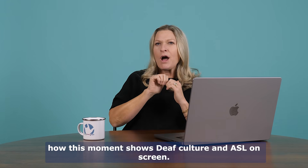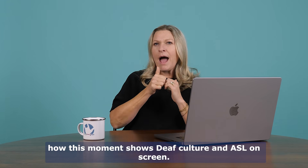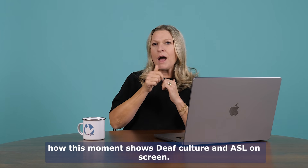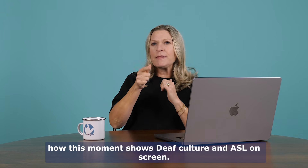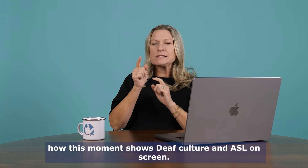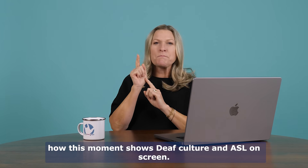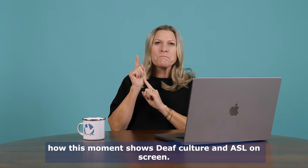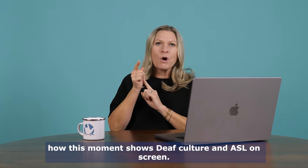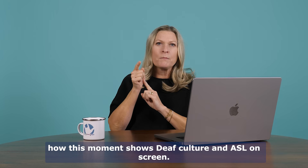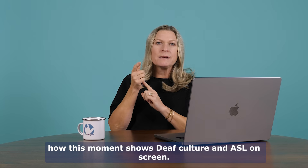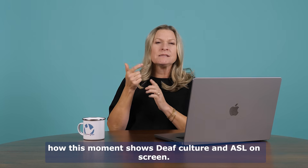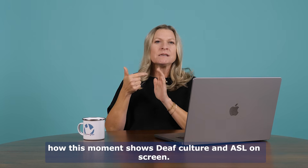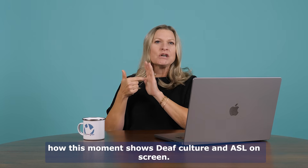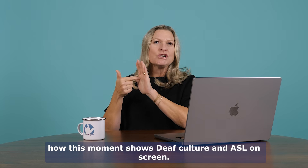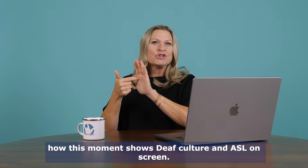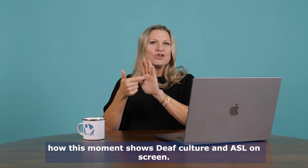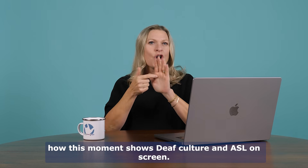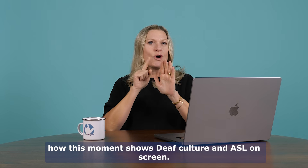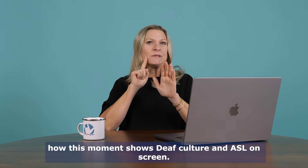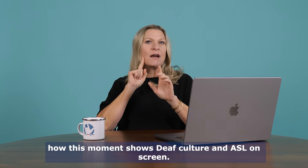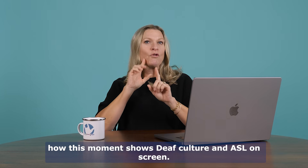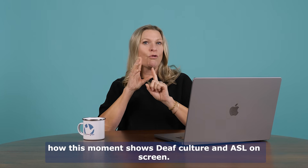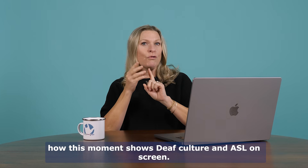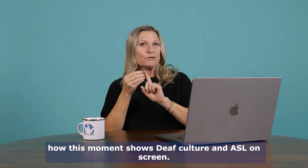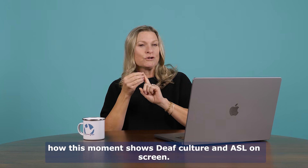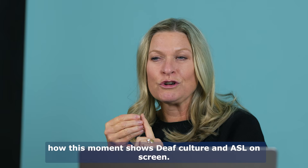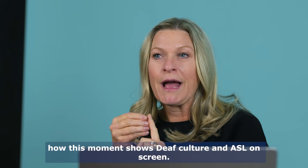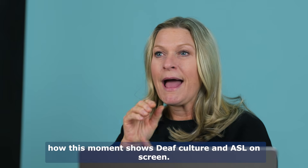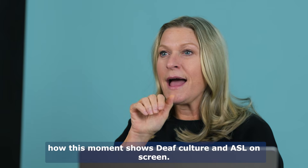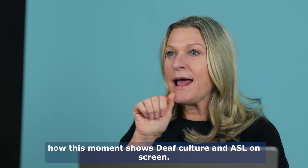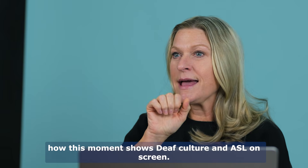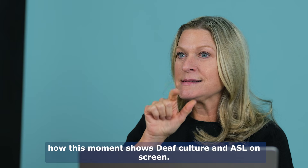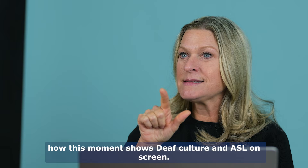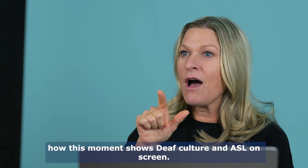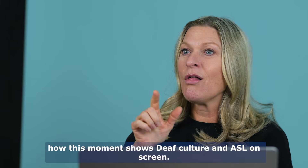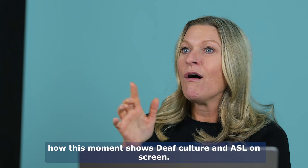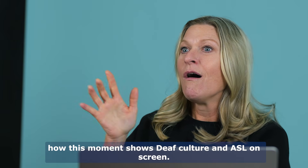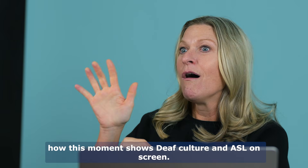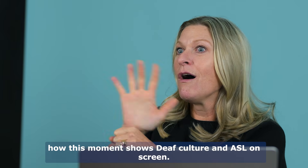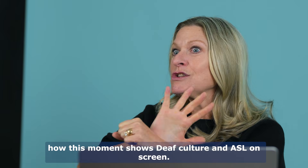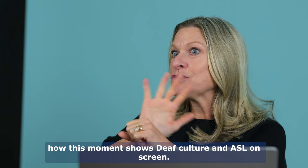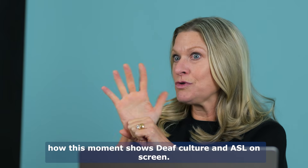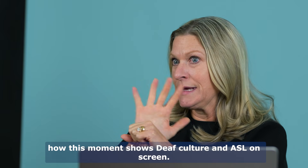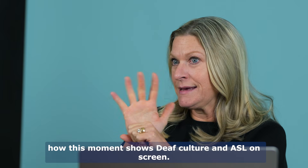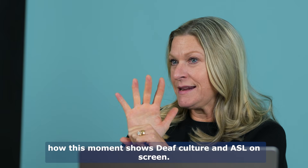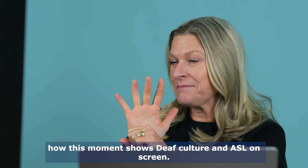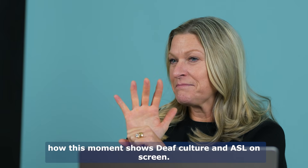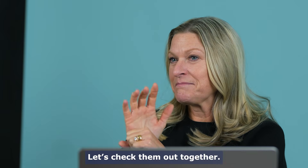how this moment shows Deaf culture and ASL on screen.